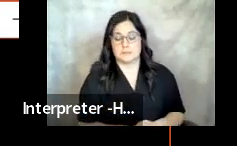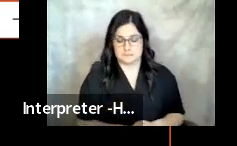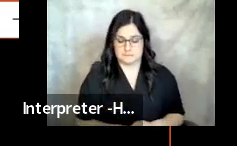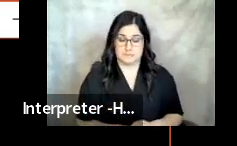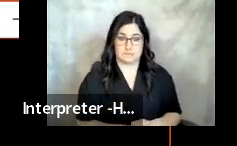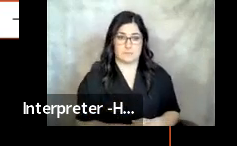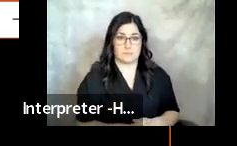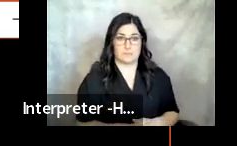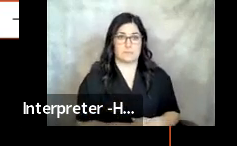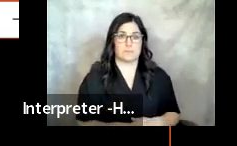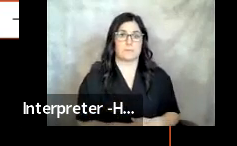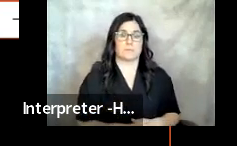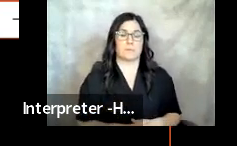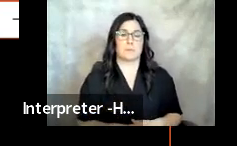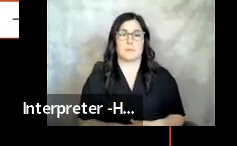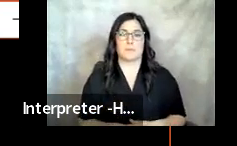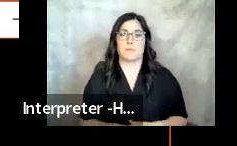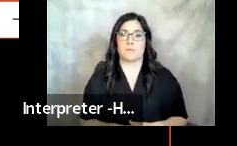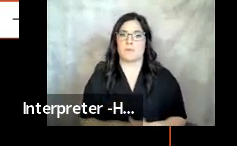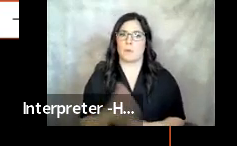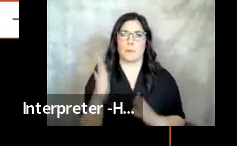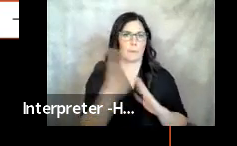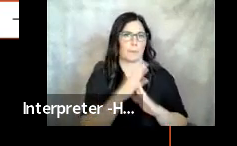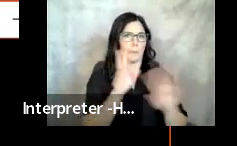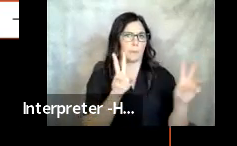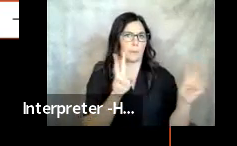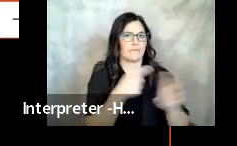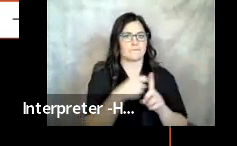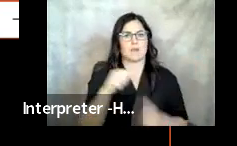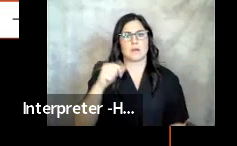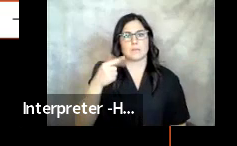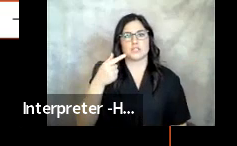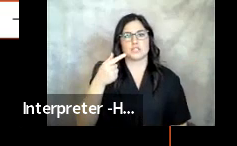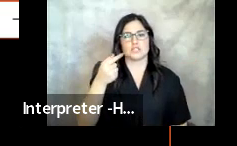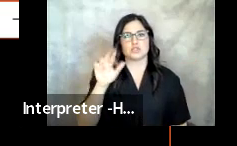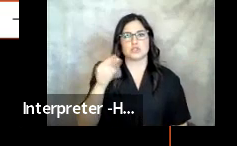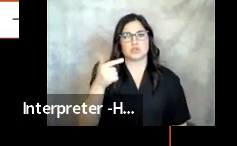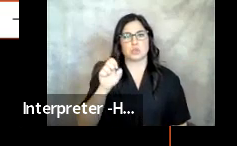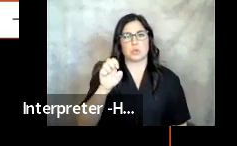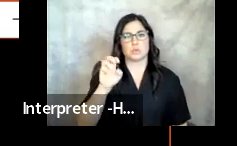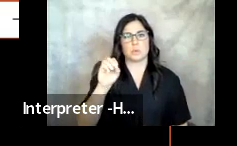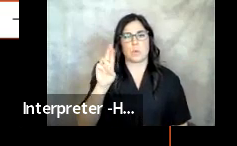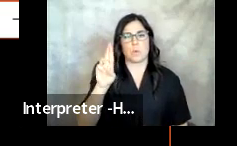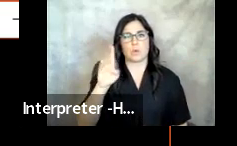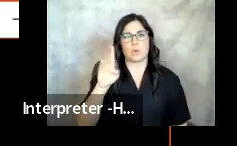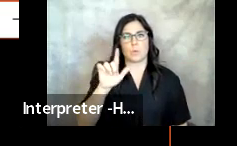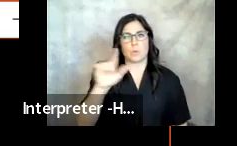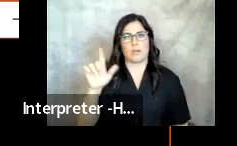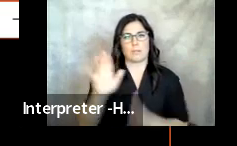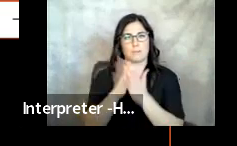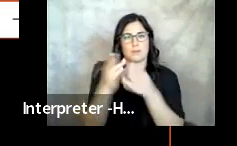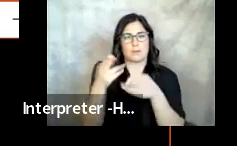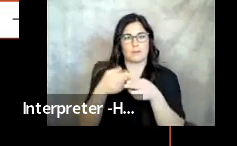This is, I think, a really great. Quote from. George. Orwell from the book 1984, and it gets at the politics.